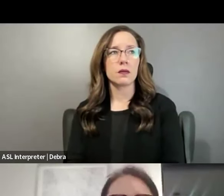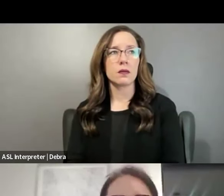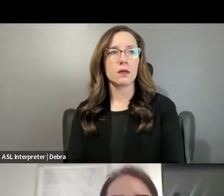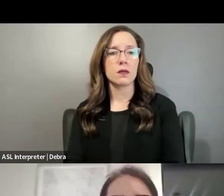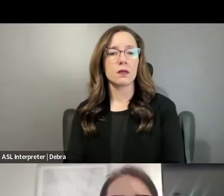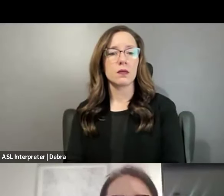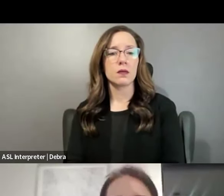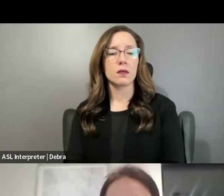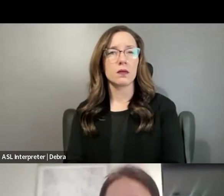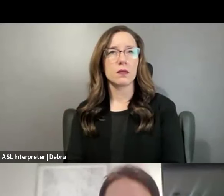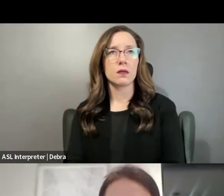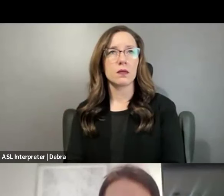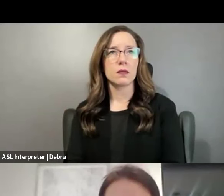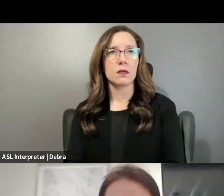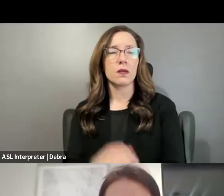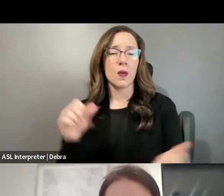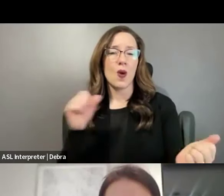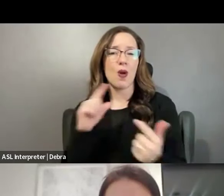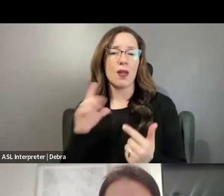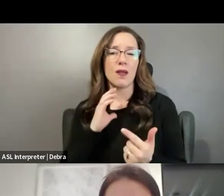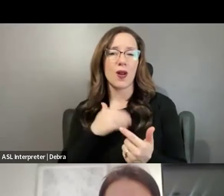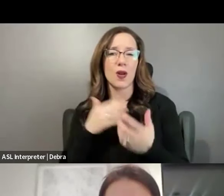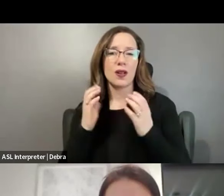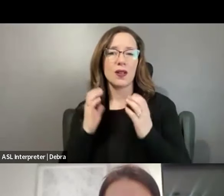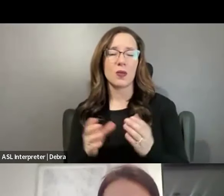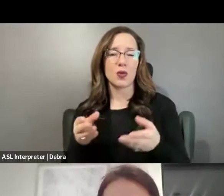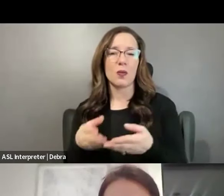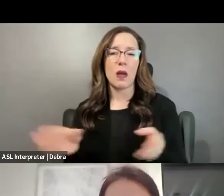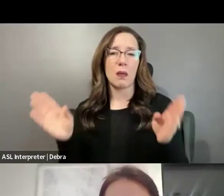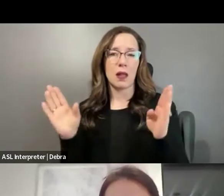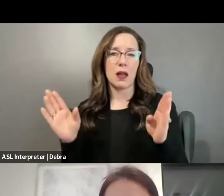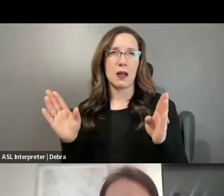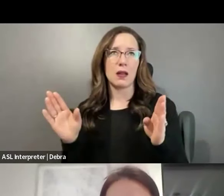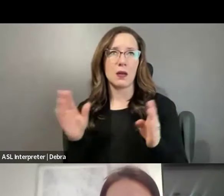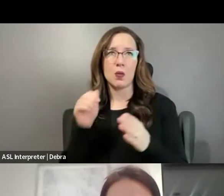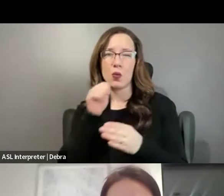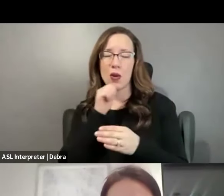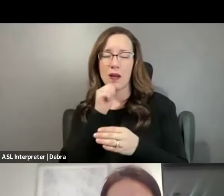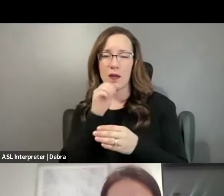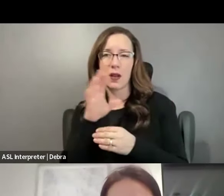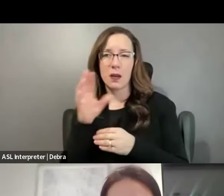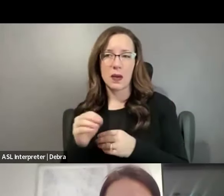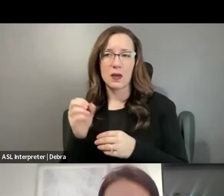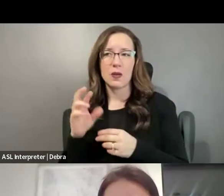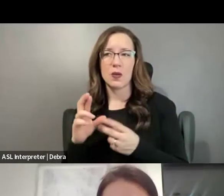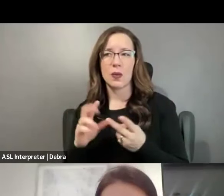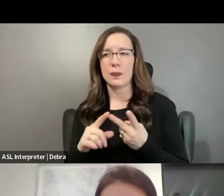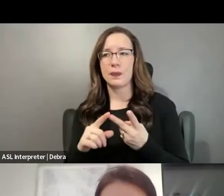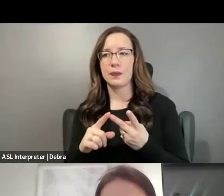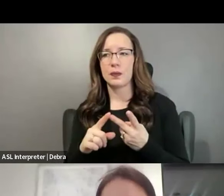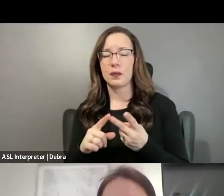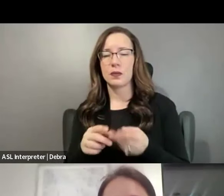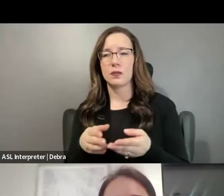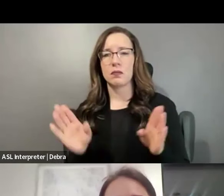of our customers are private companies or publicly listed companies.